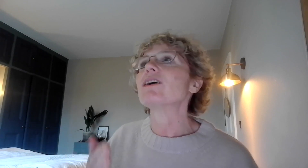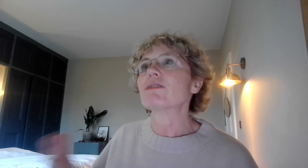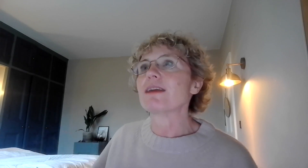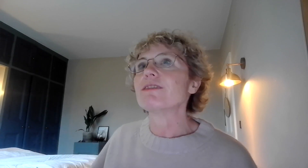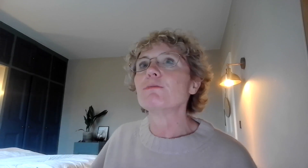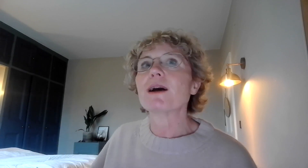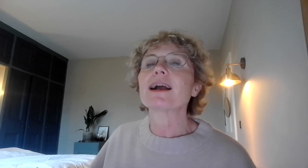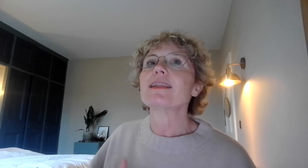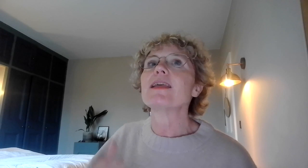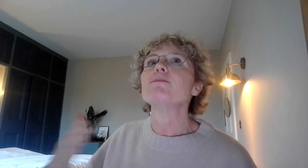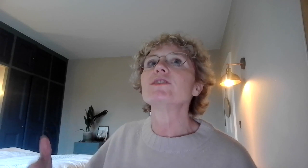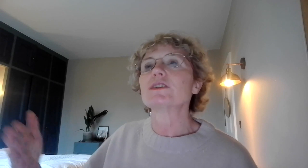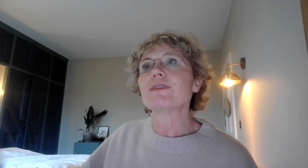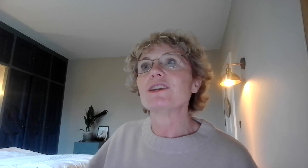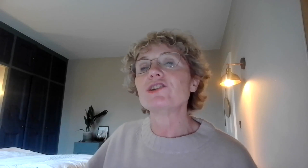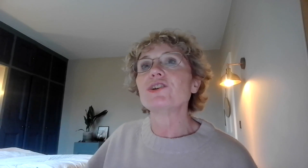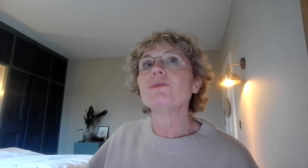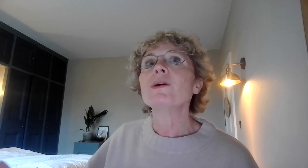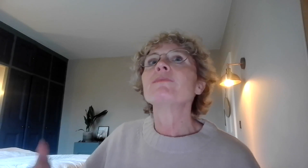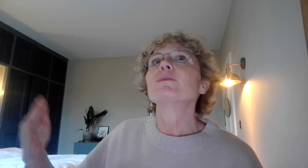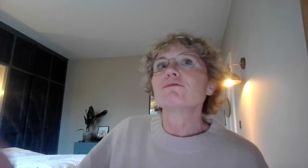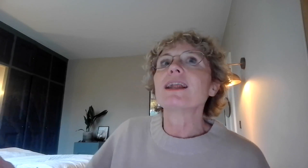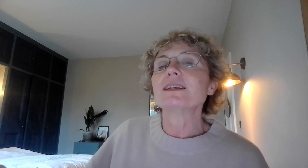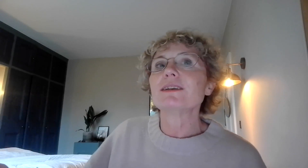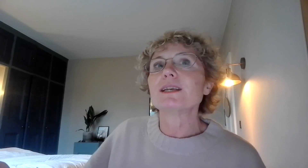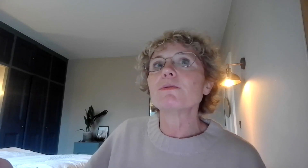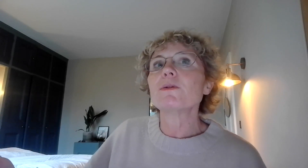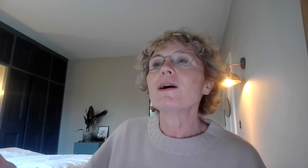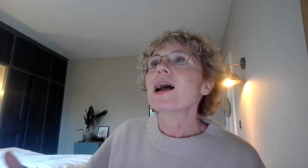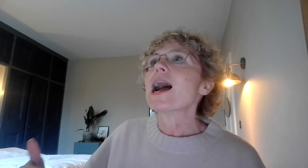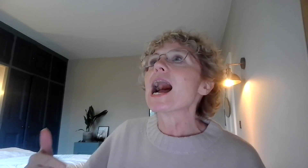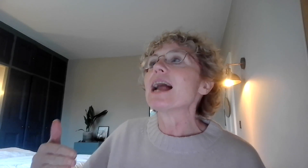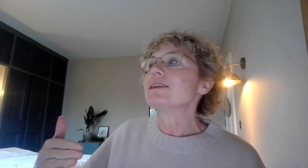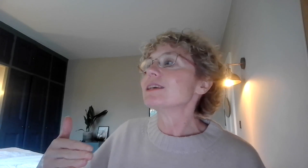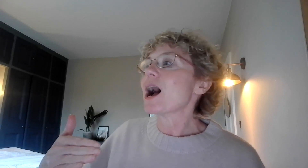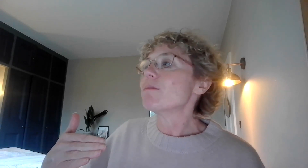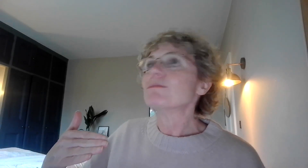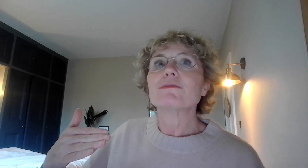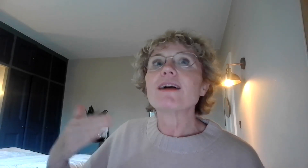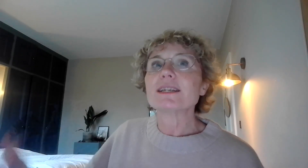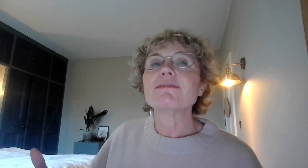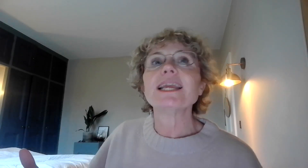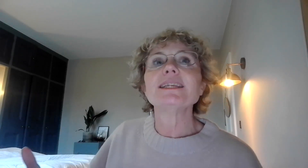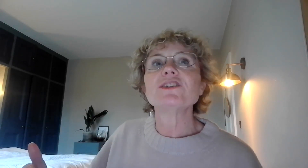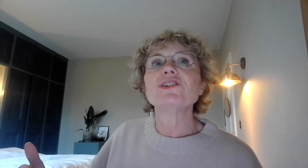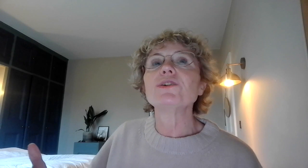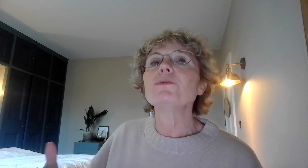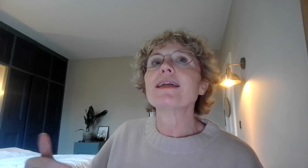it got great feedback. And then they moved on to phase 2. It was relatively simple and relatively easy to do.